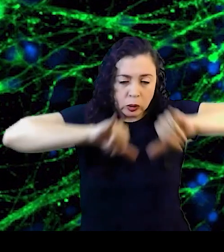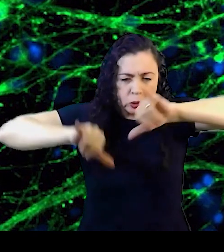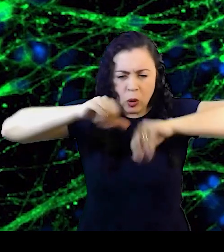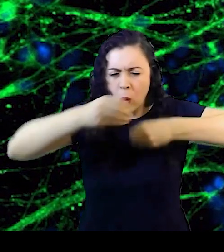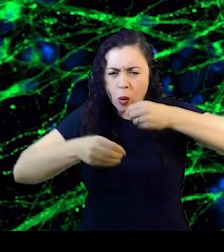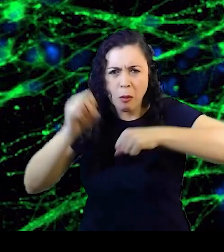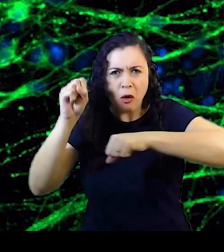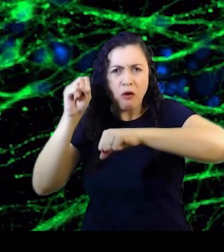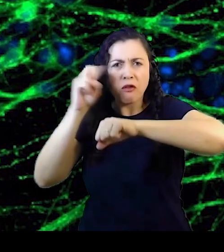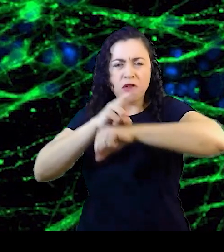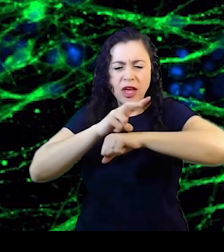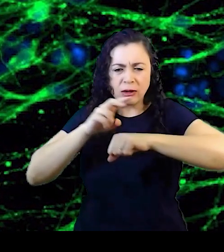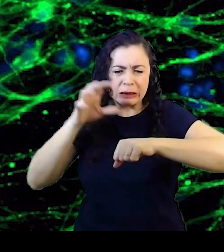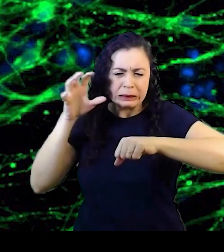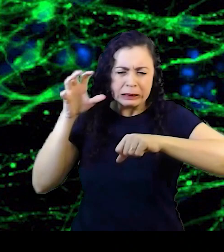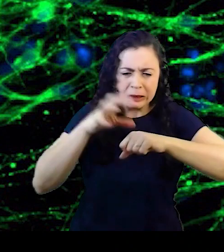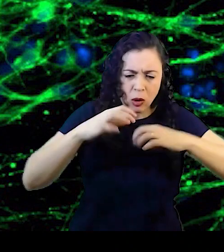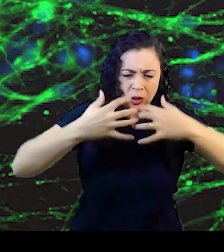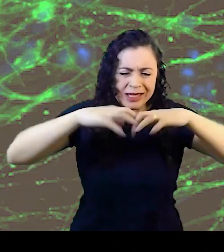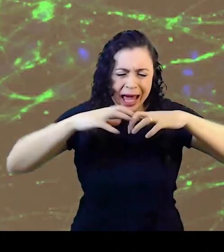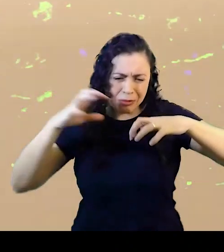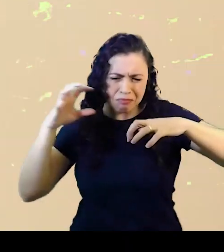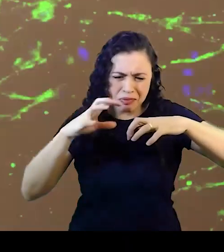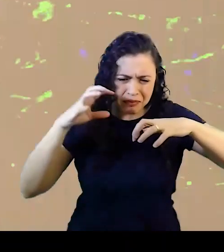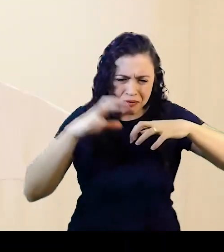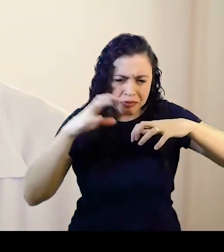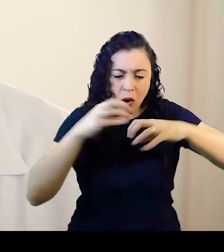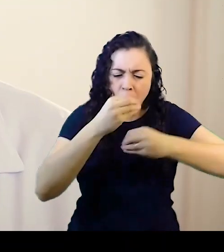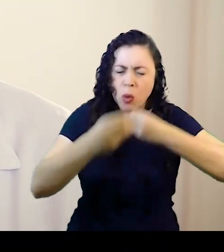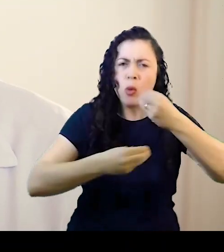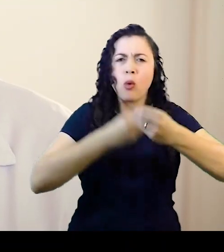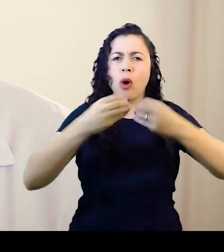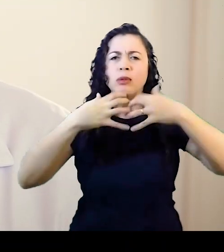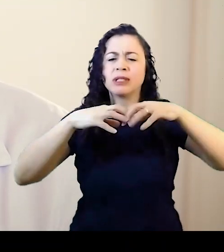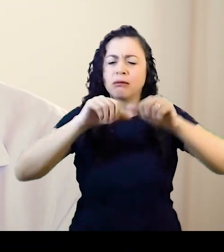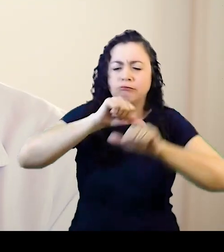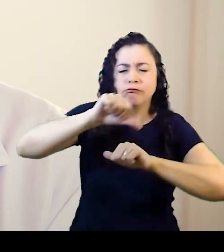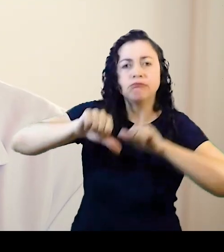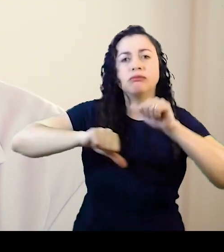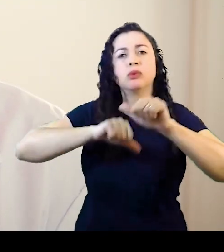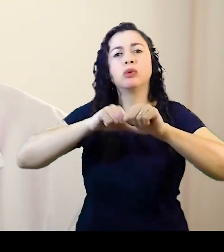in these brain cells and how the virus modulates certain